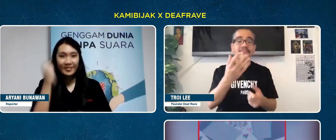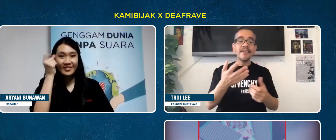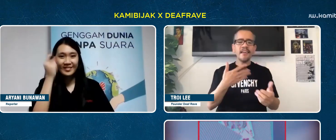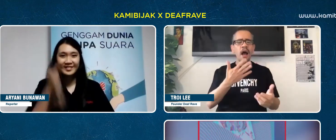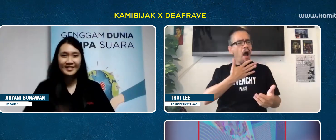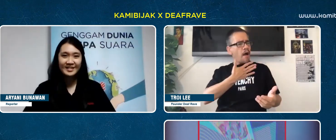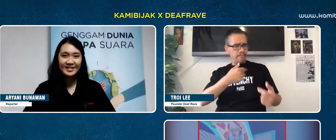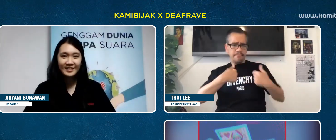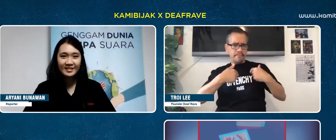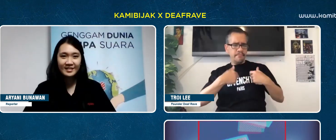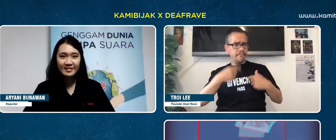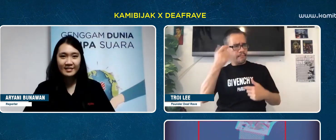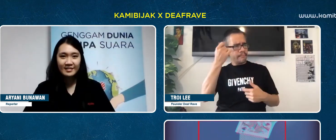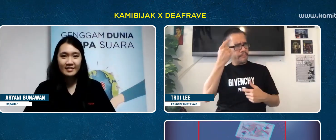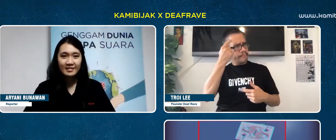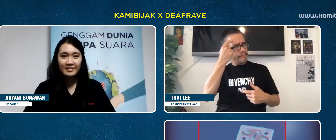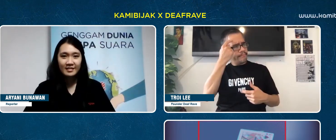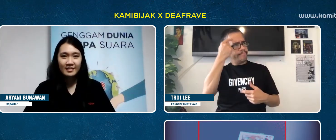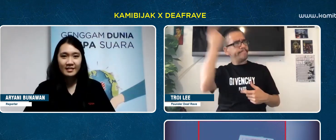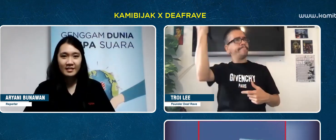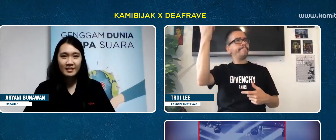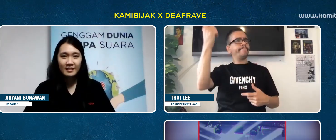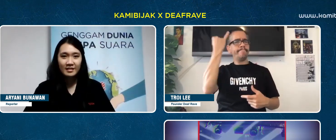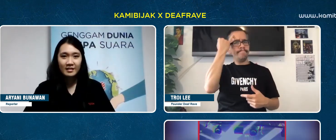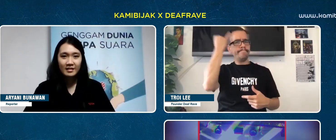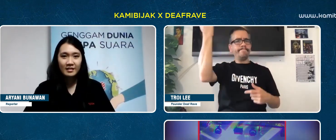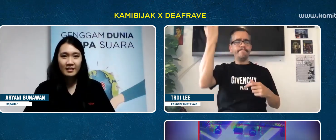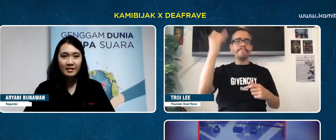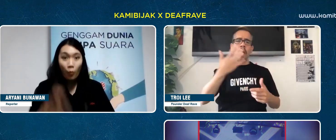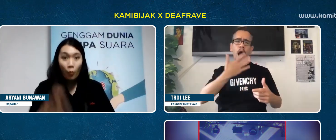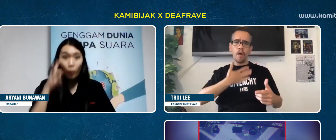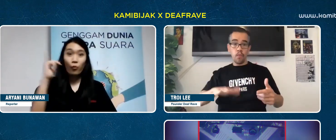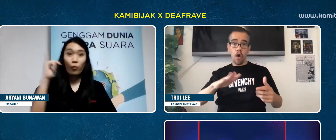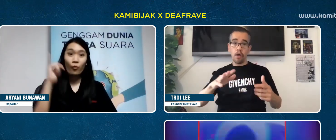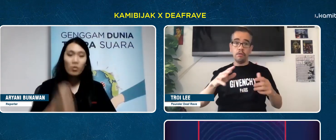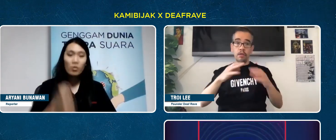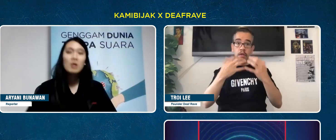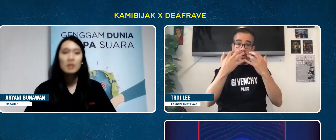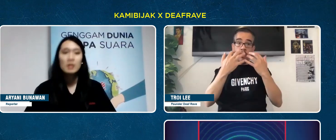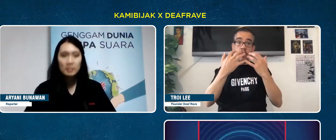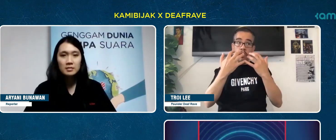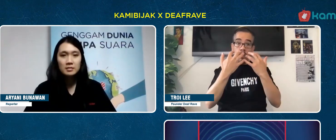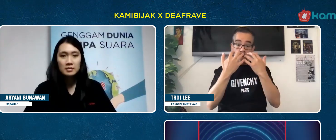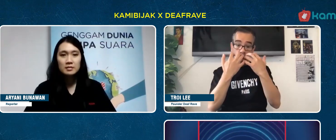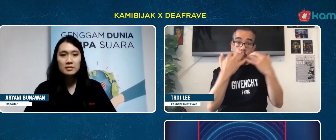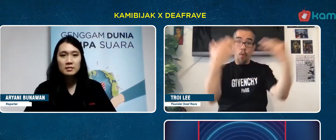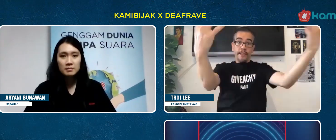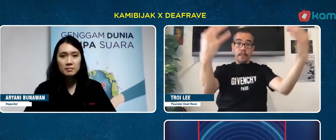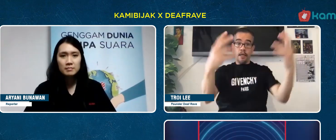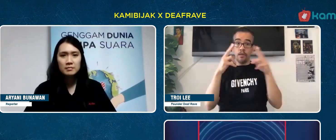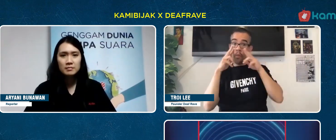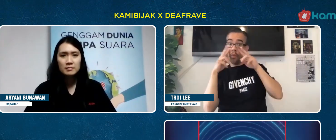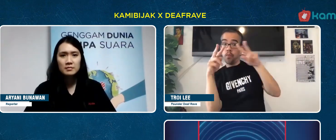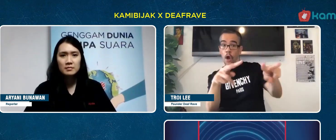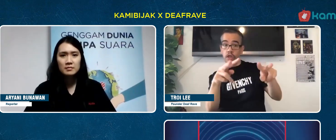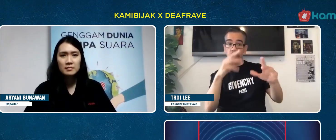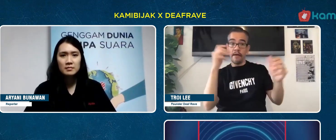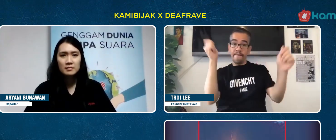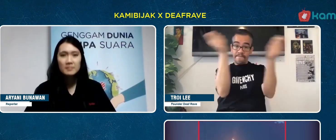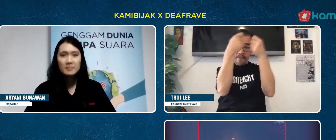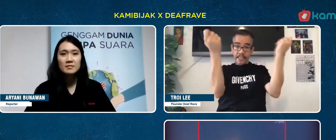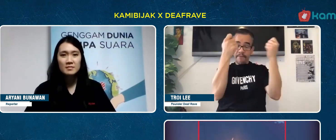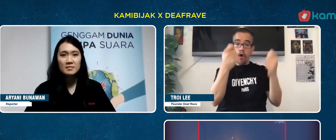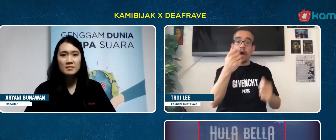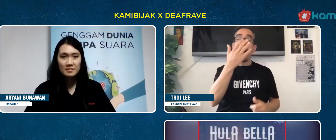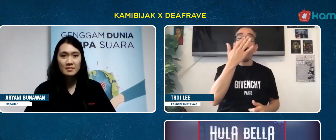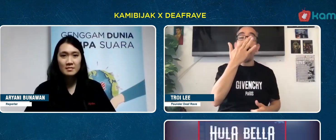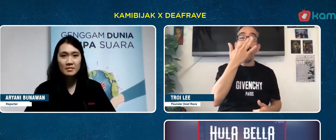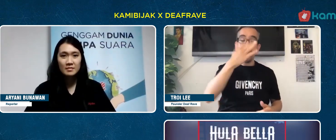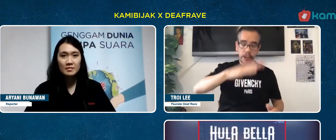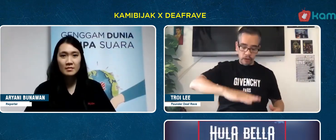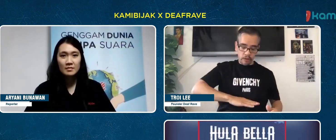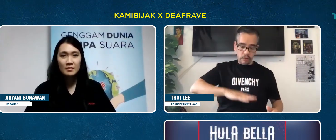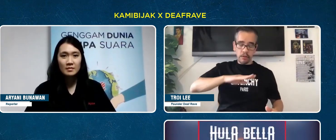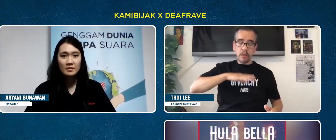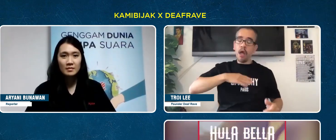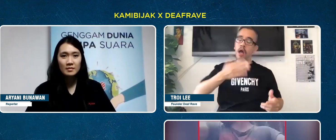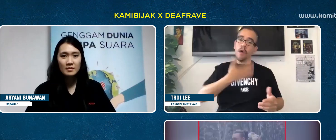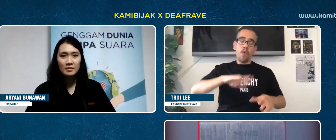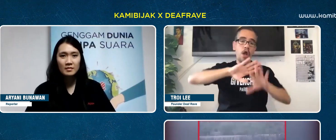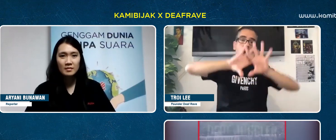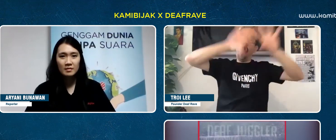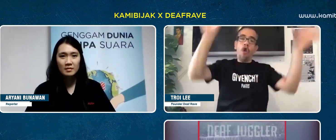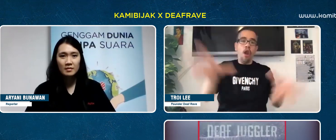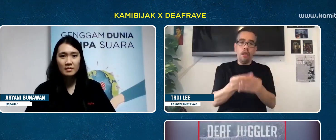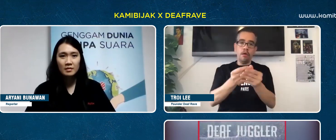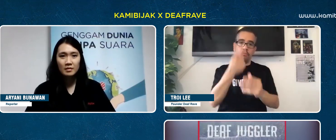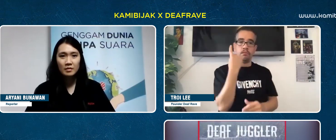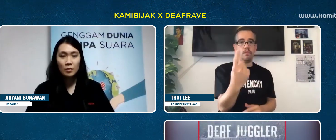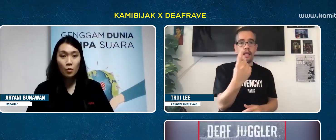My inspiration, watching the festival later are people of all ages.